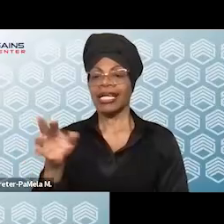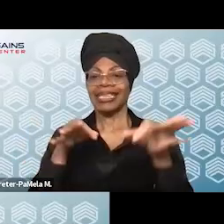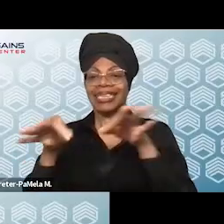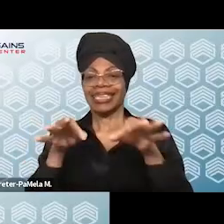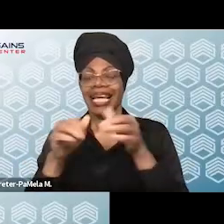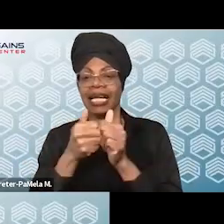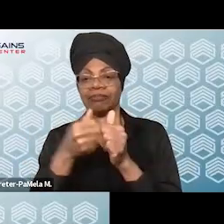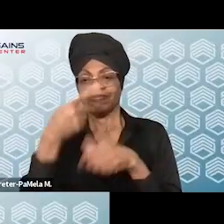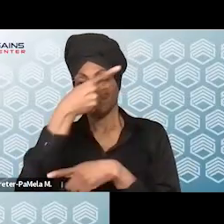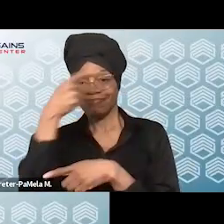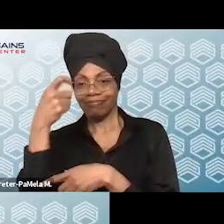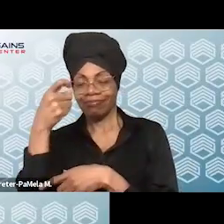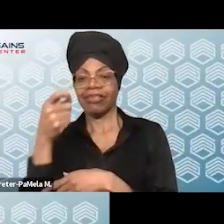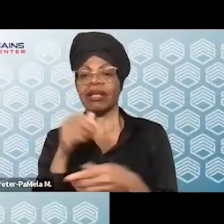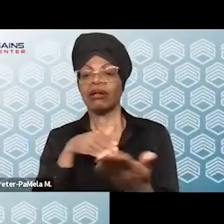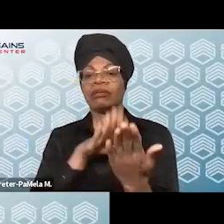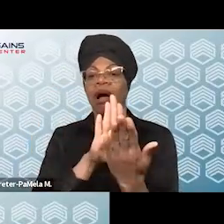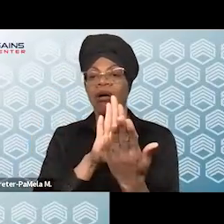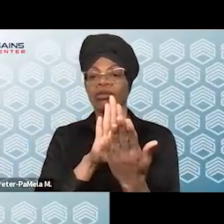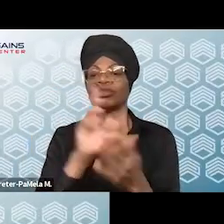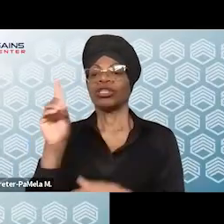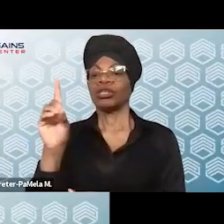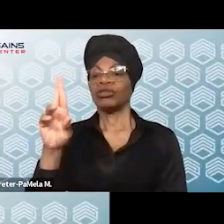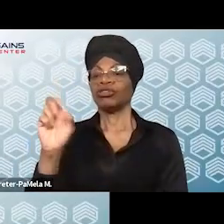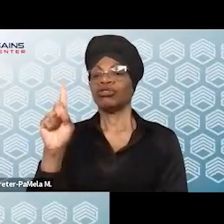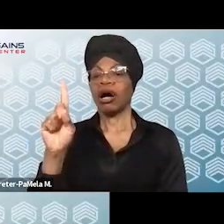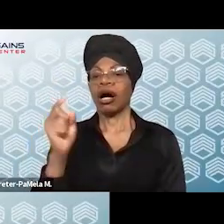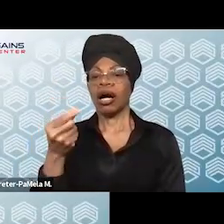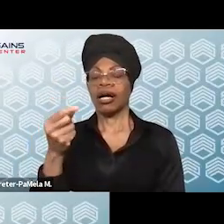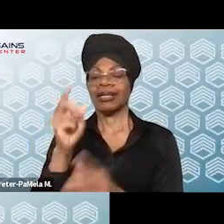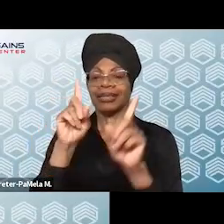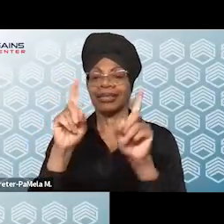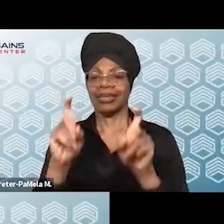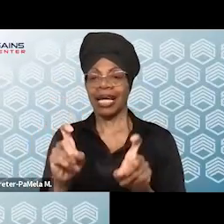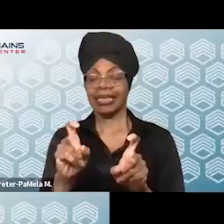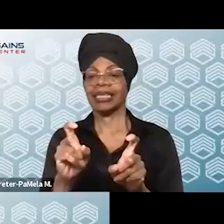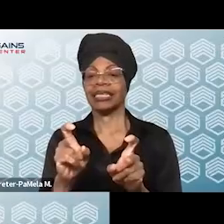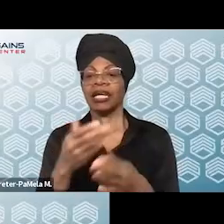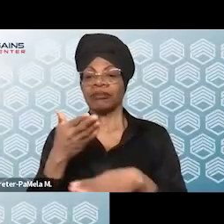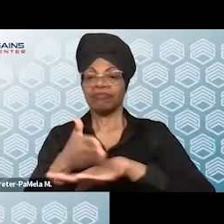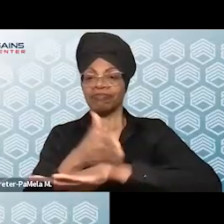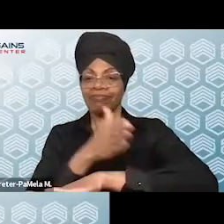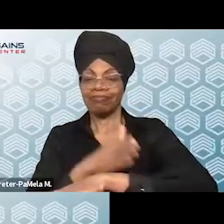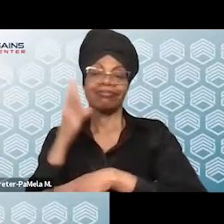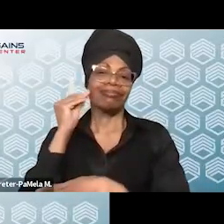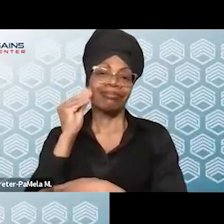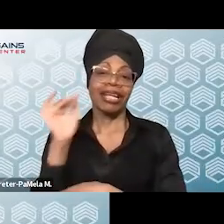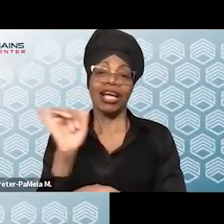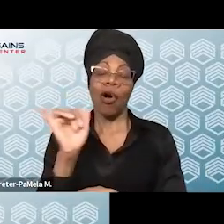to drug testing practices may improve participant experiences and even program outcomes.